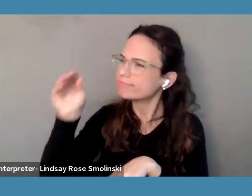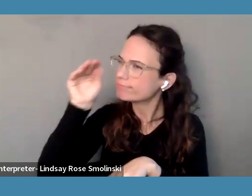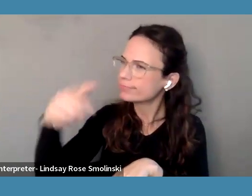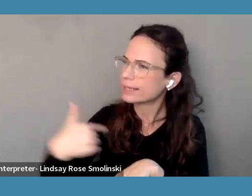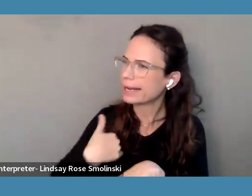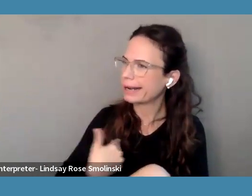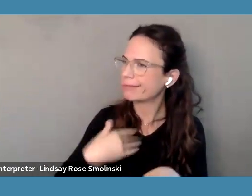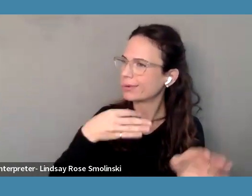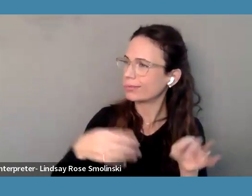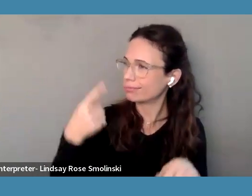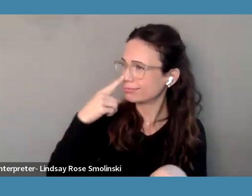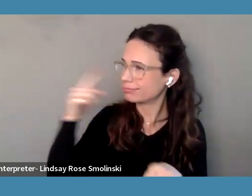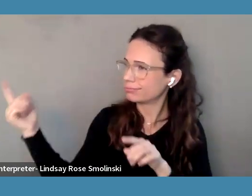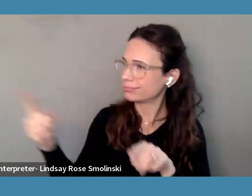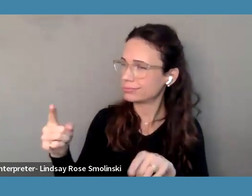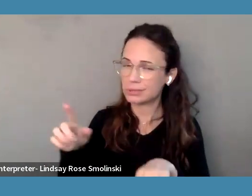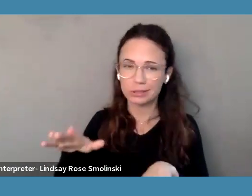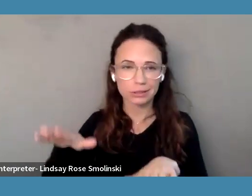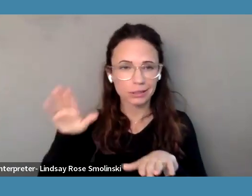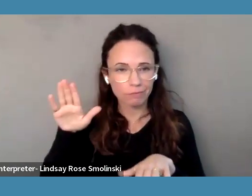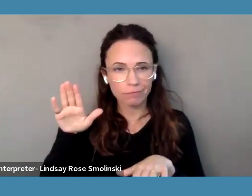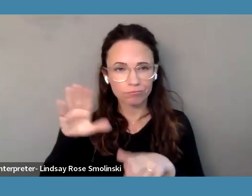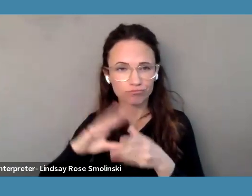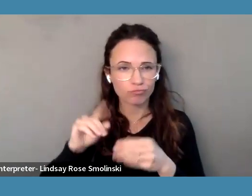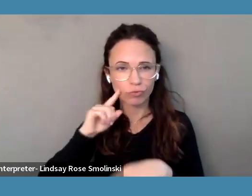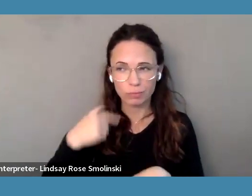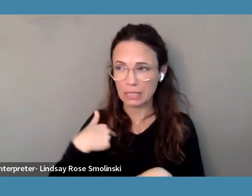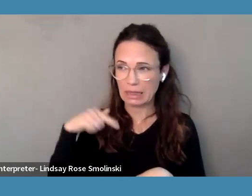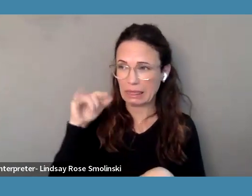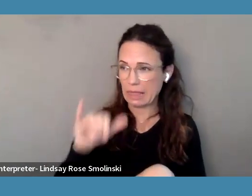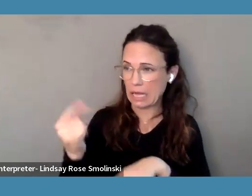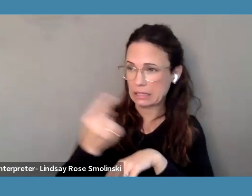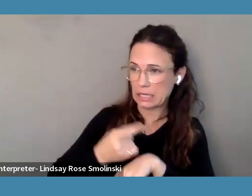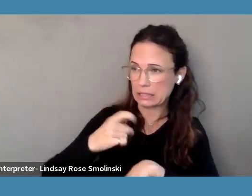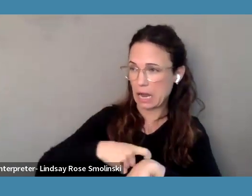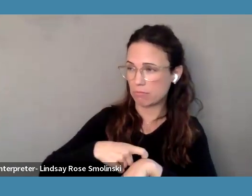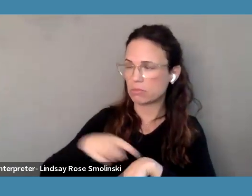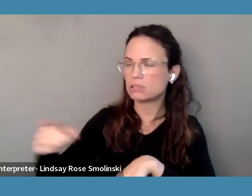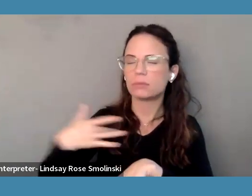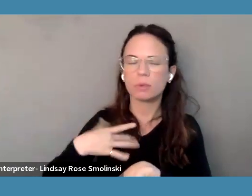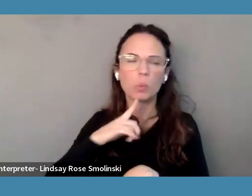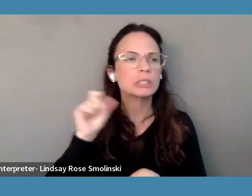and will you testify for me on this day at this time? And usually they'll say yes or no.